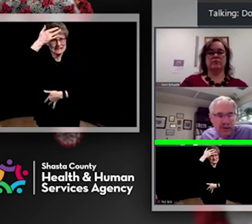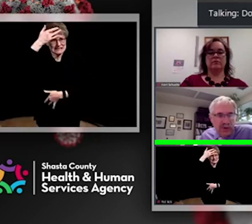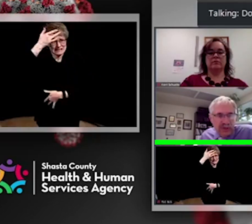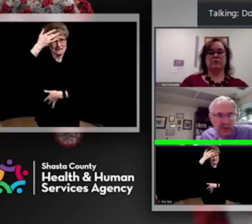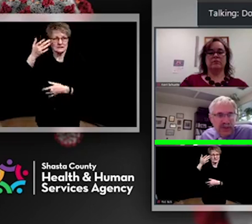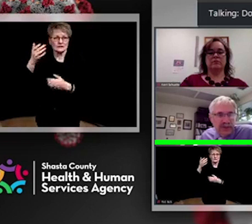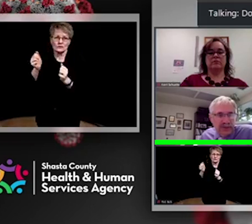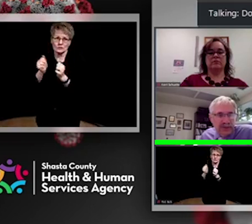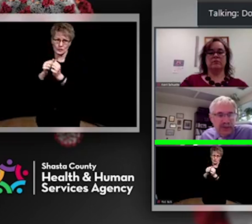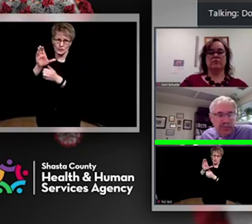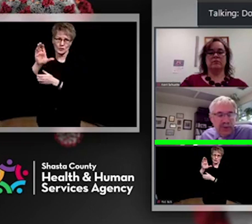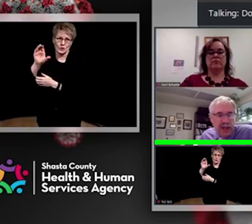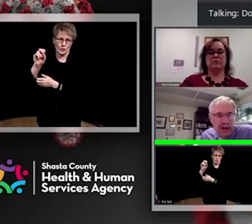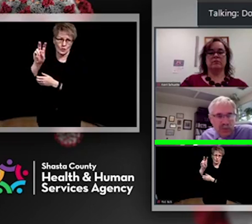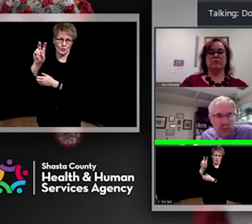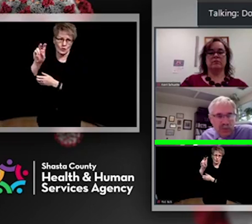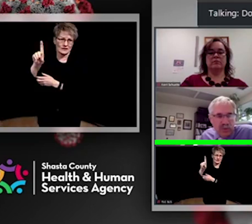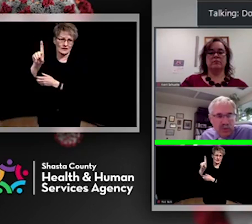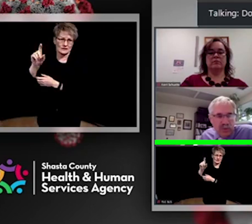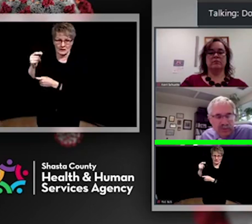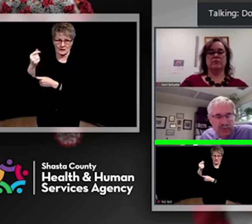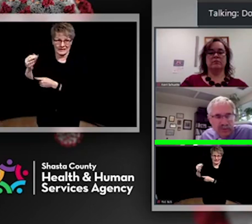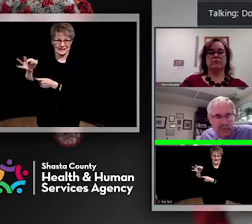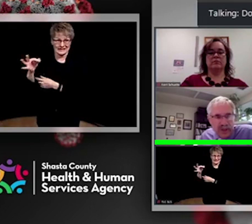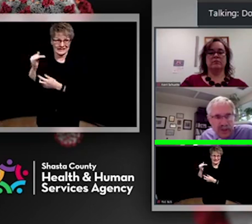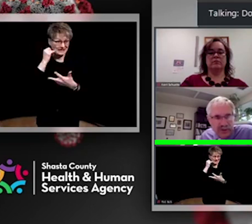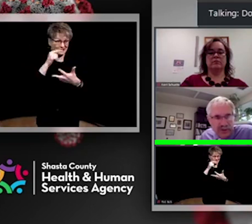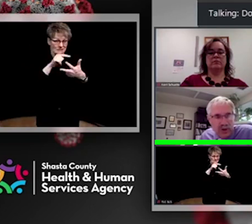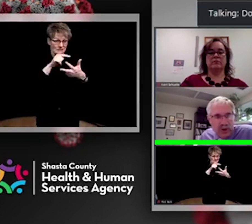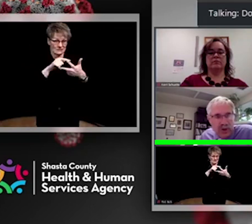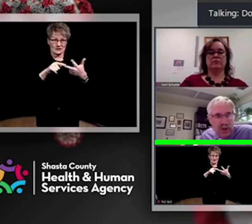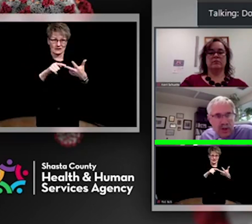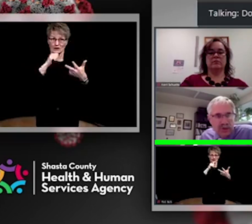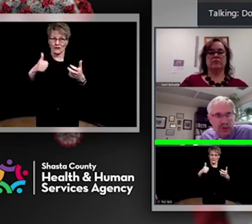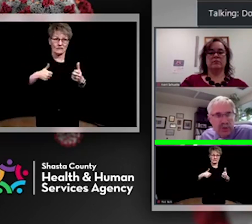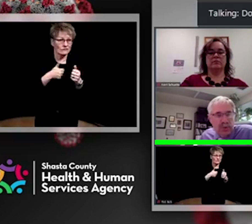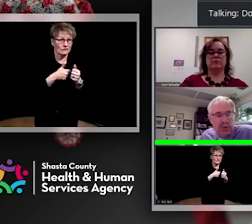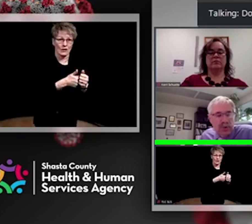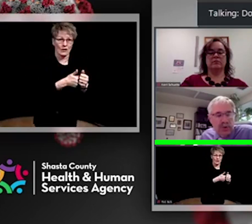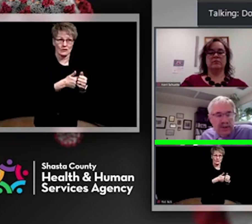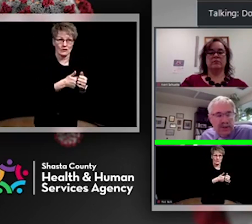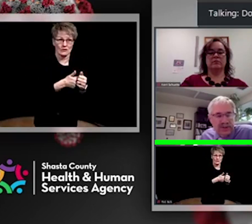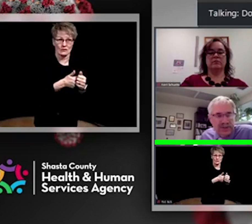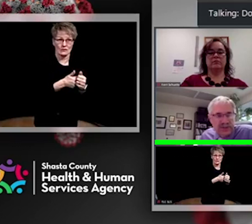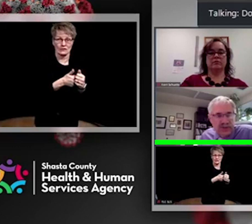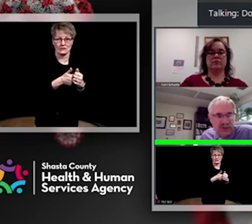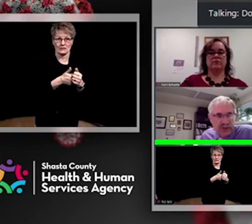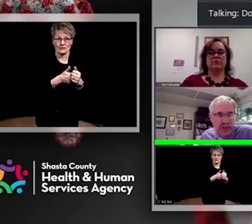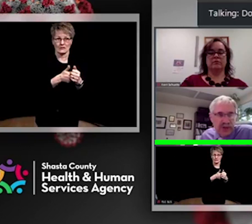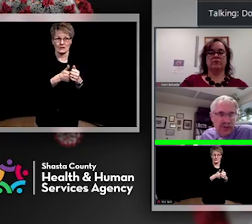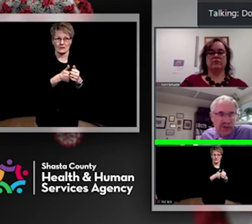community doesn't comply with the tier we're on, which is purple, then it sends a message to other